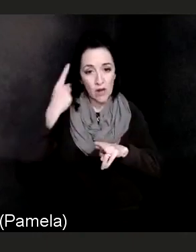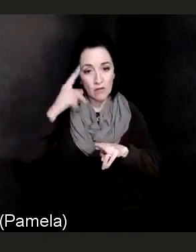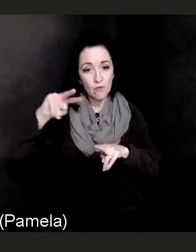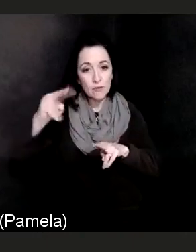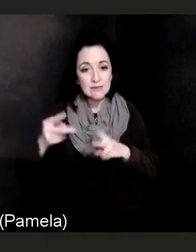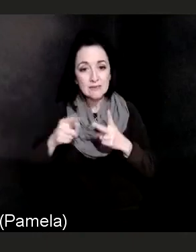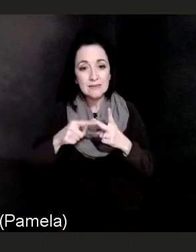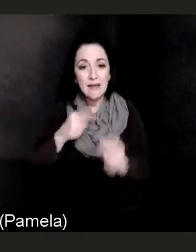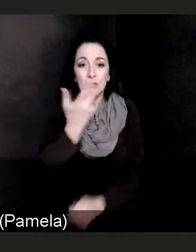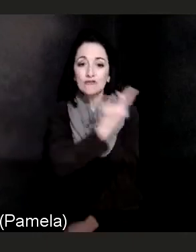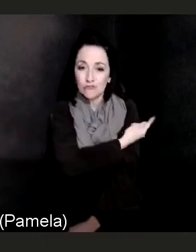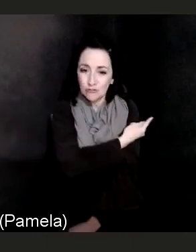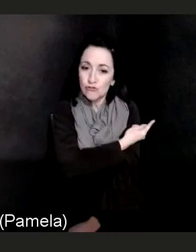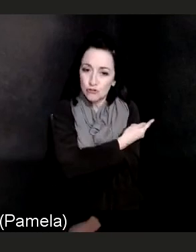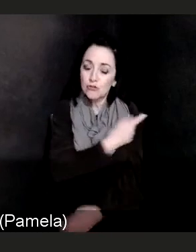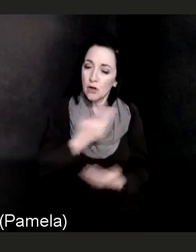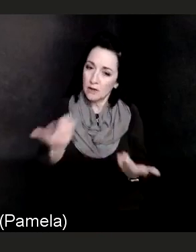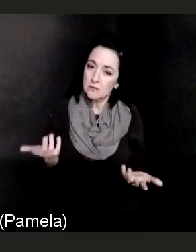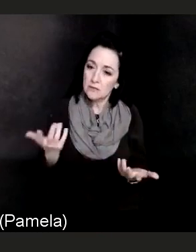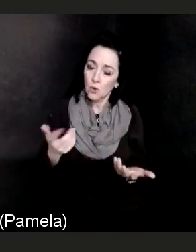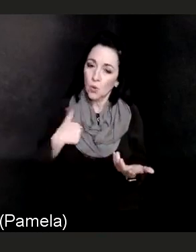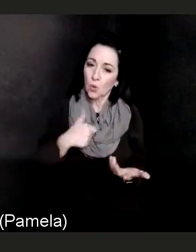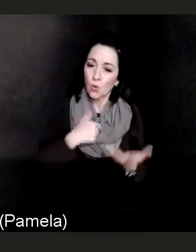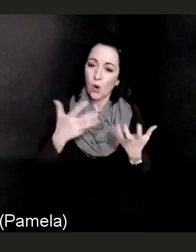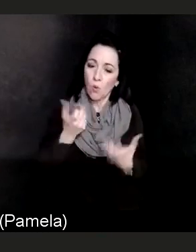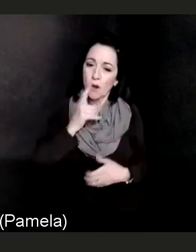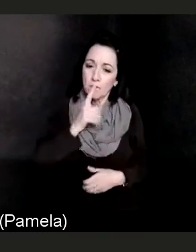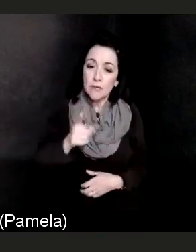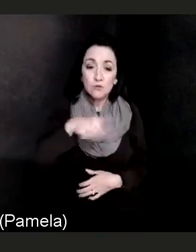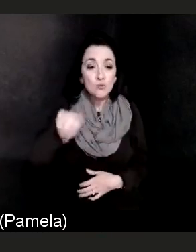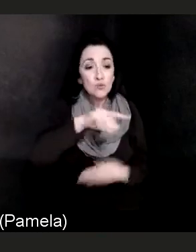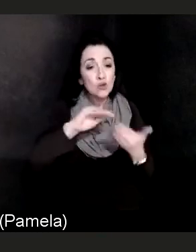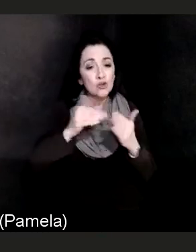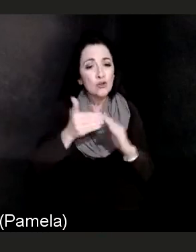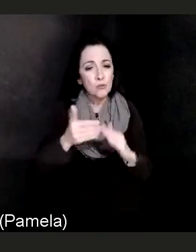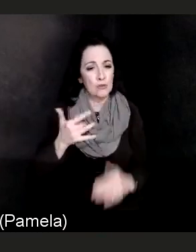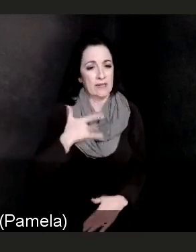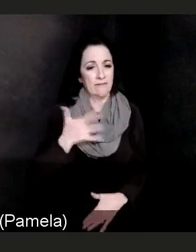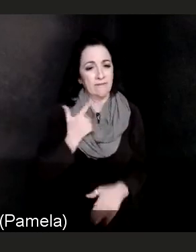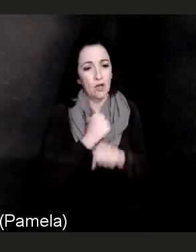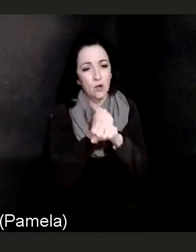to ensure that the community is protected. The last thing I'll just mention is that,